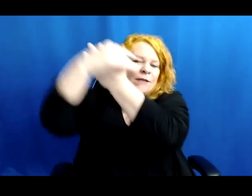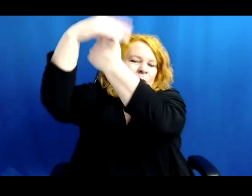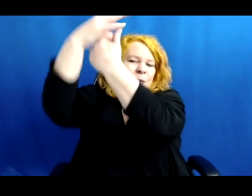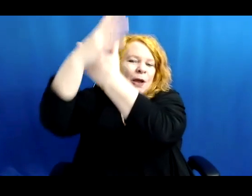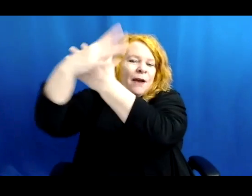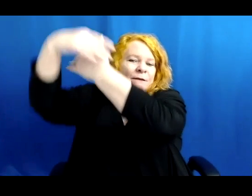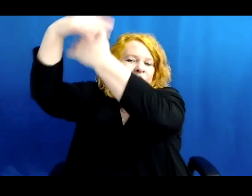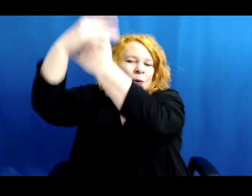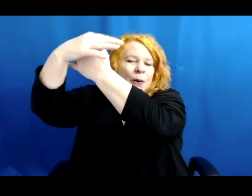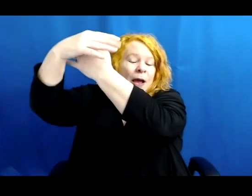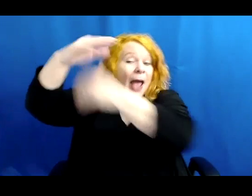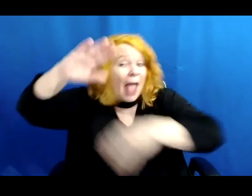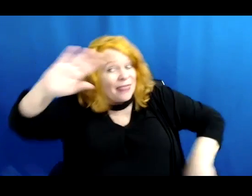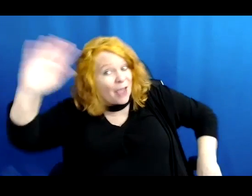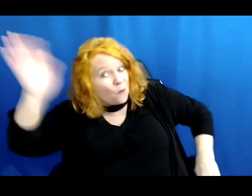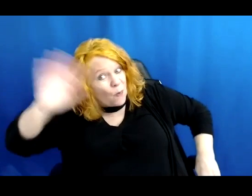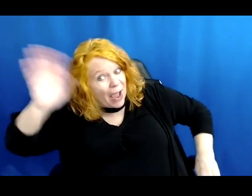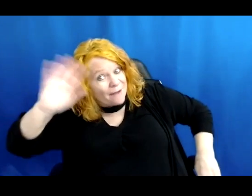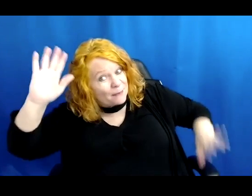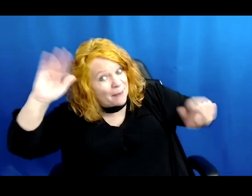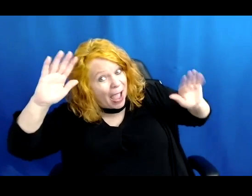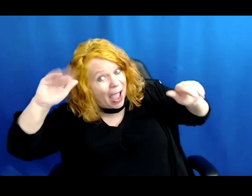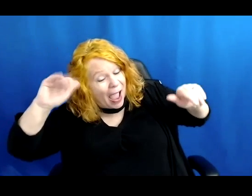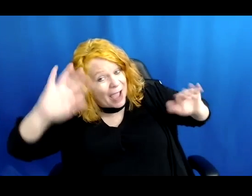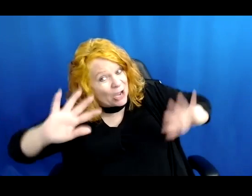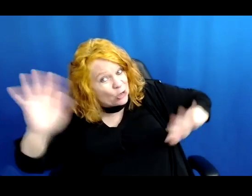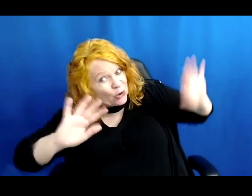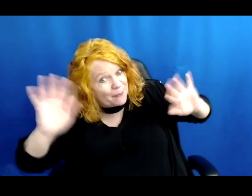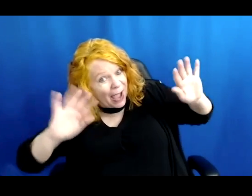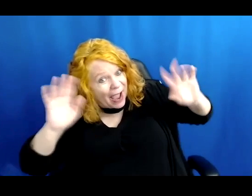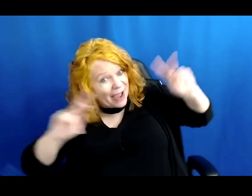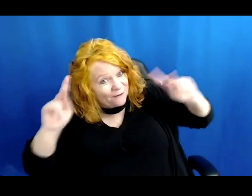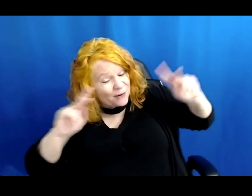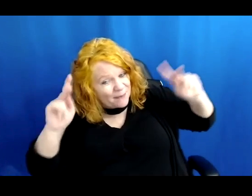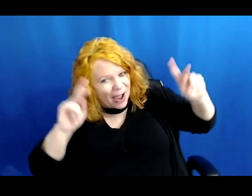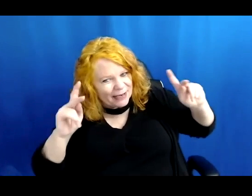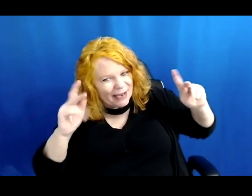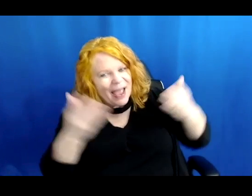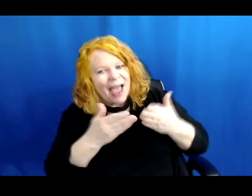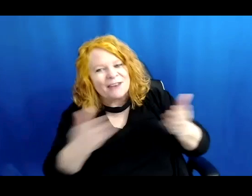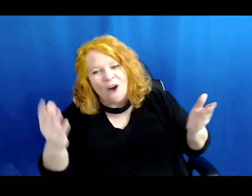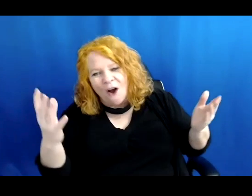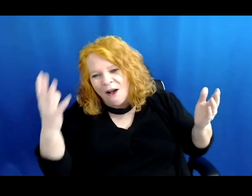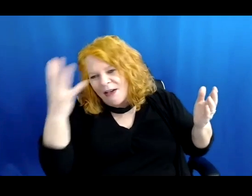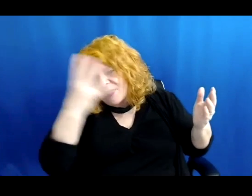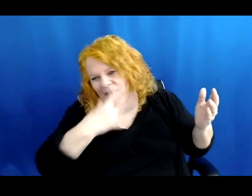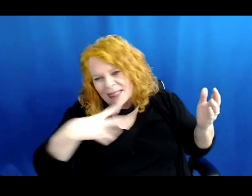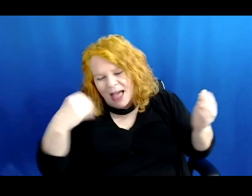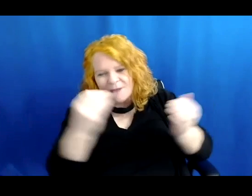waved goodbye to everybody. Goodbye! As the lovely team of Princess Peggy and the